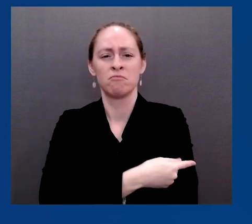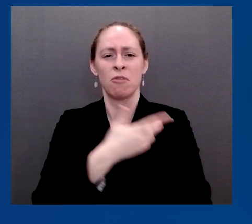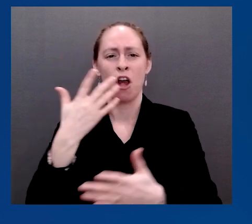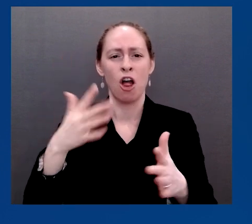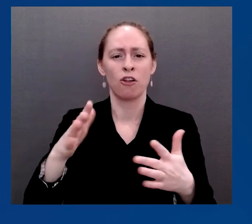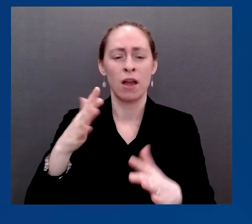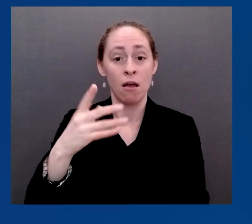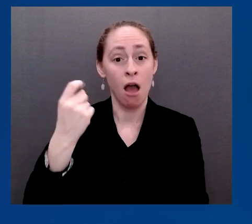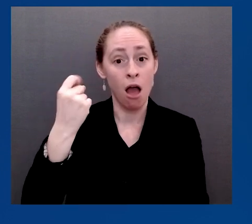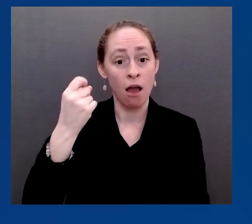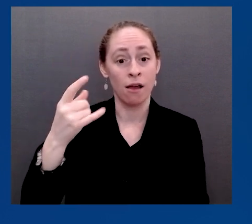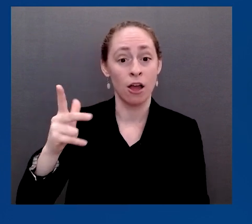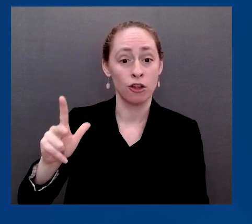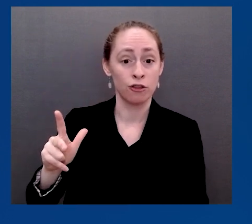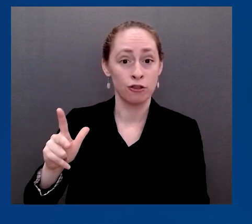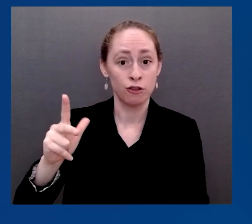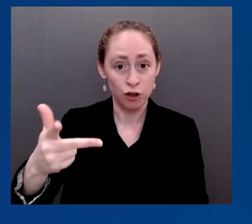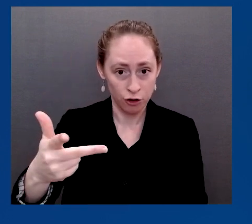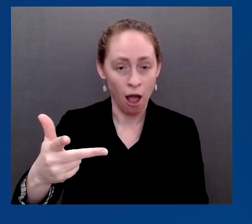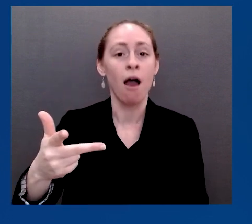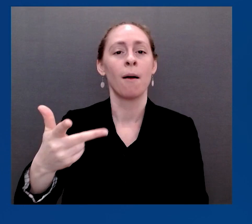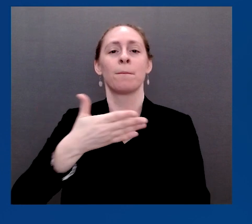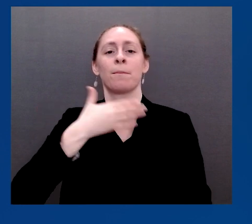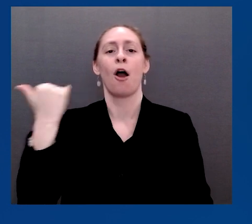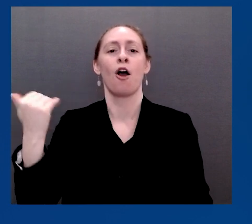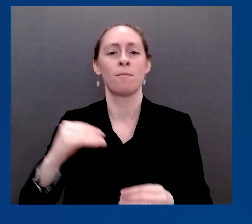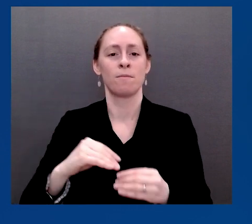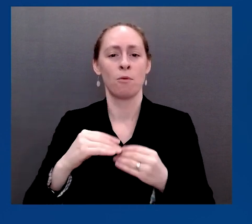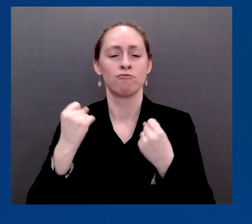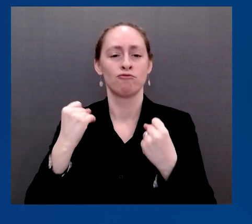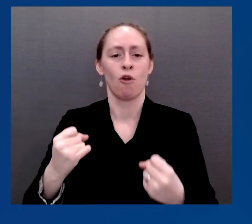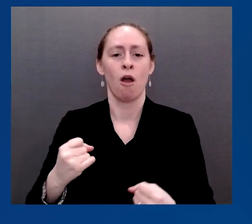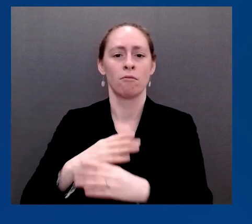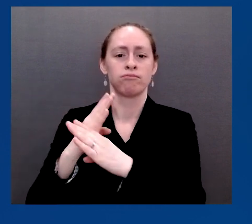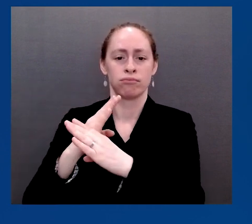are on the right-hand part of the slide. If you look at hospitalizations